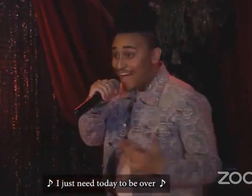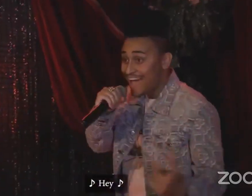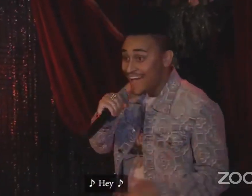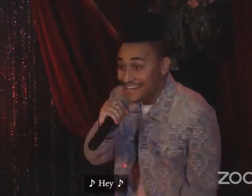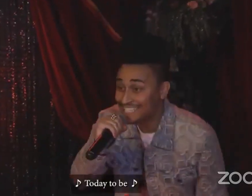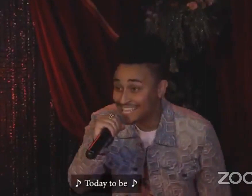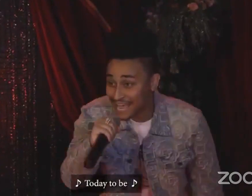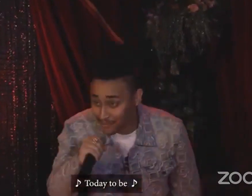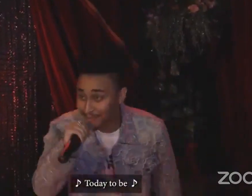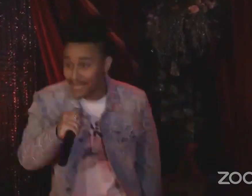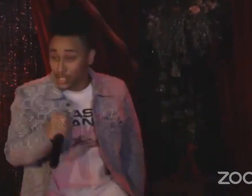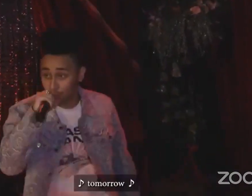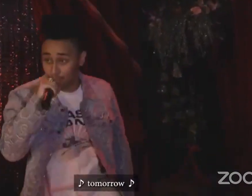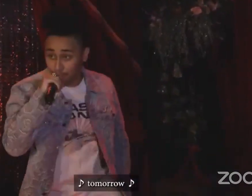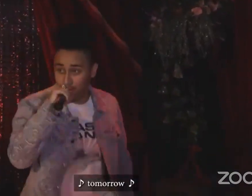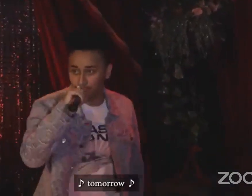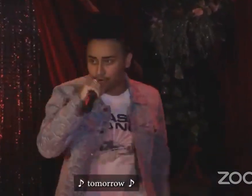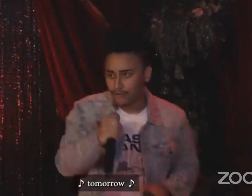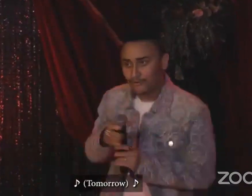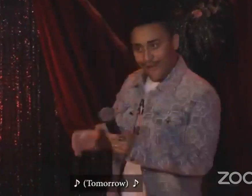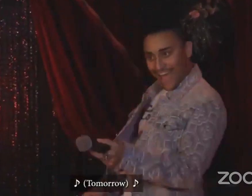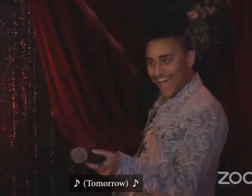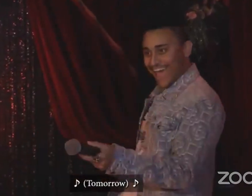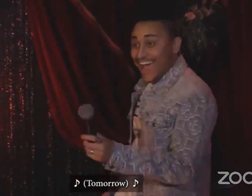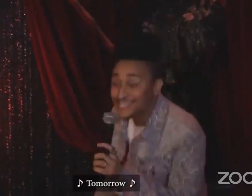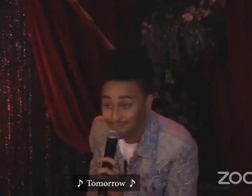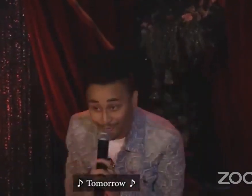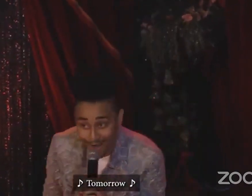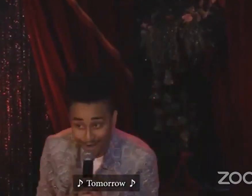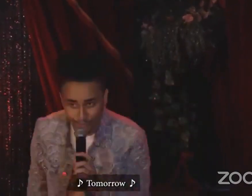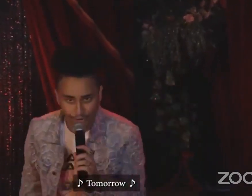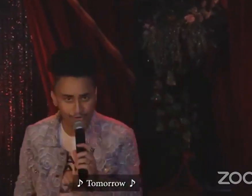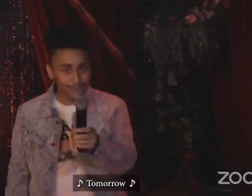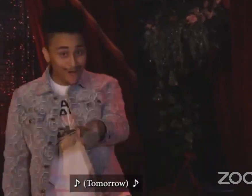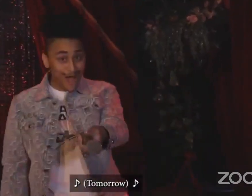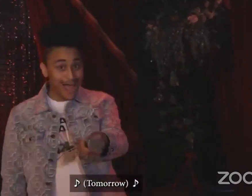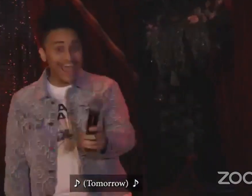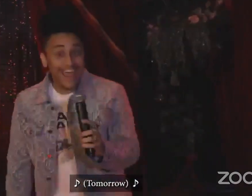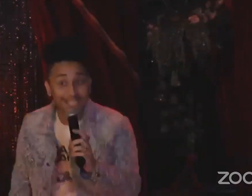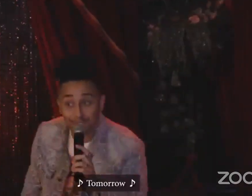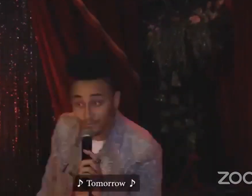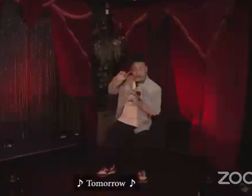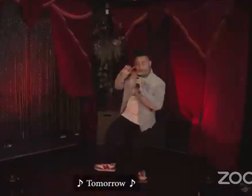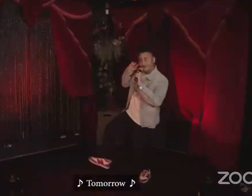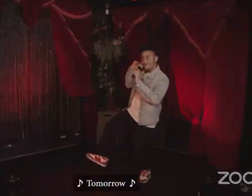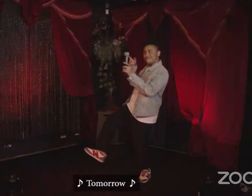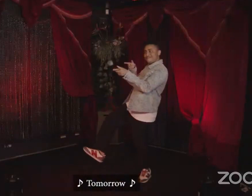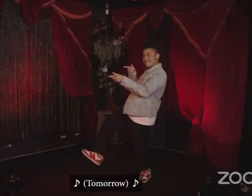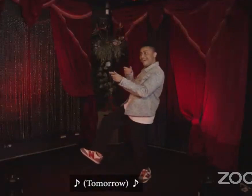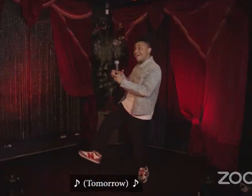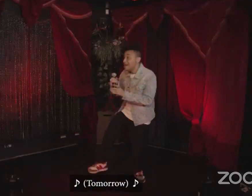over your shoulder, I just need to over your shoulder, I just need to take over today. tomorrow tomorrow. rrow, tomorrow